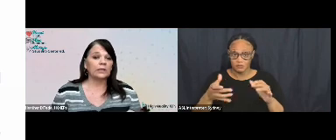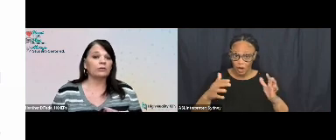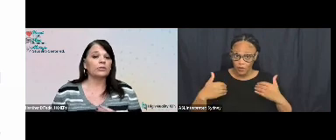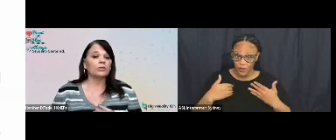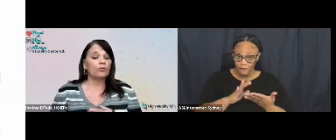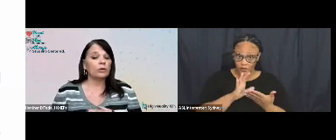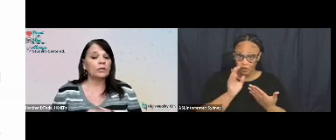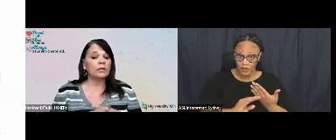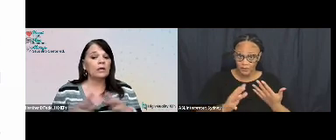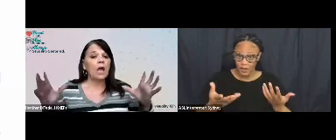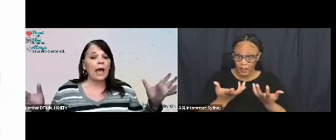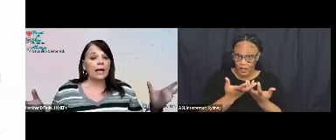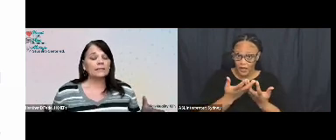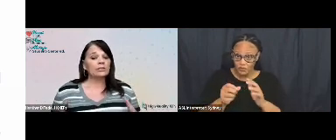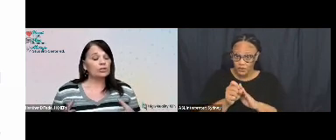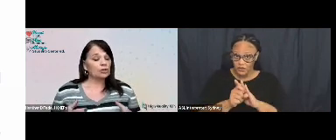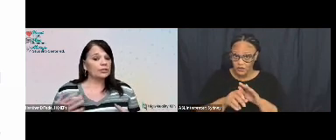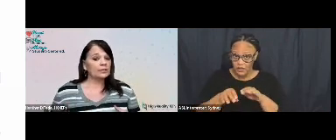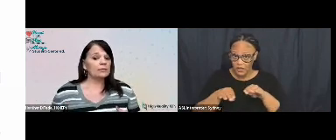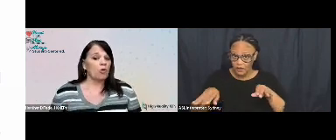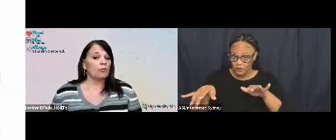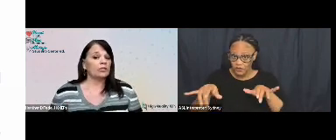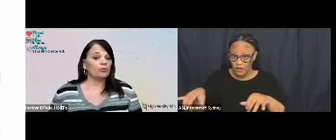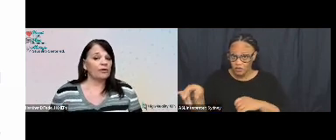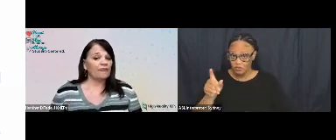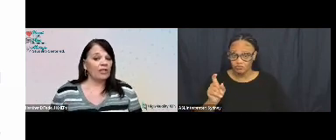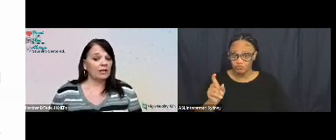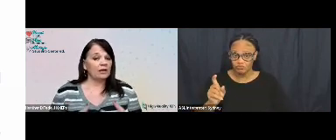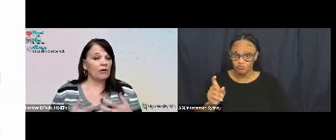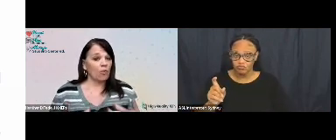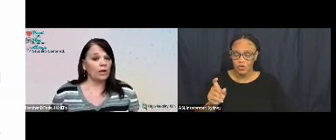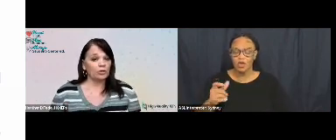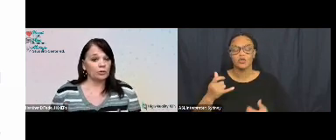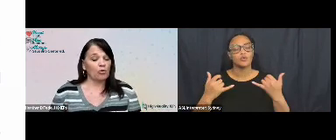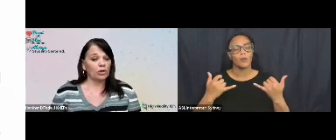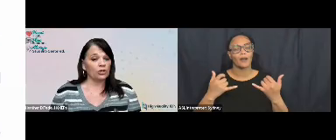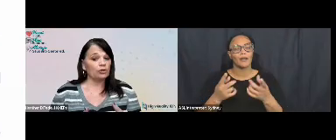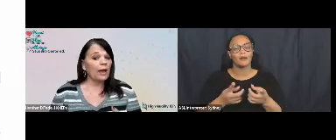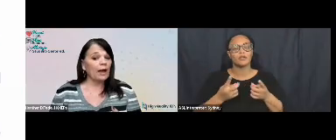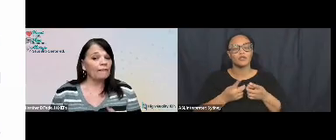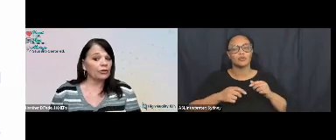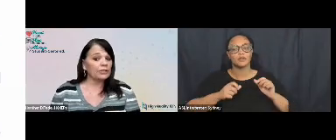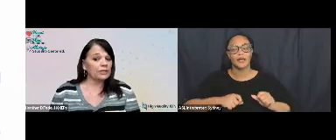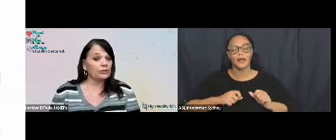state standards? So really as a district, this is a moment to reflect of what supports you have for